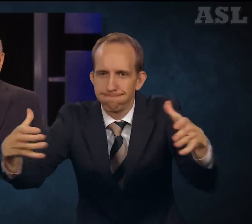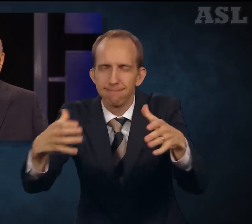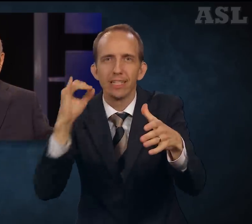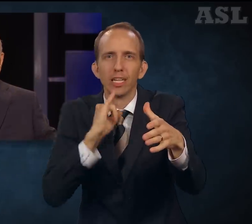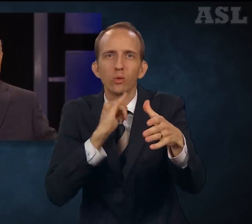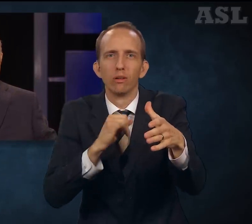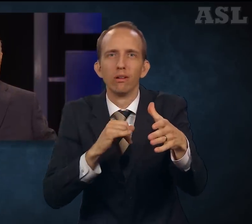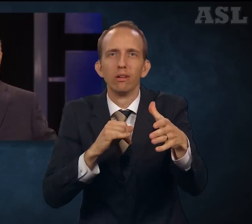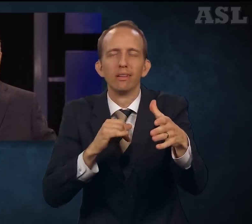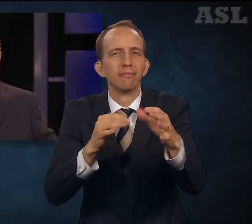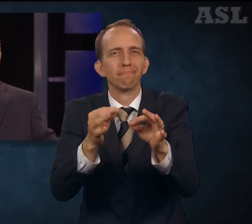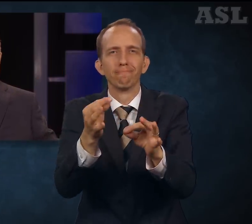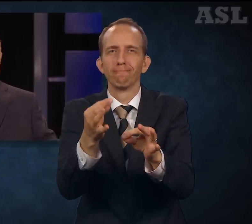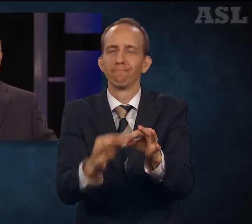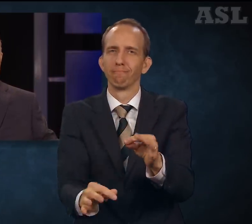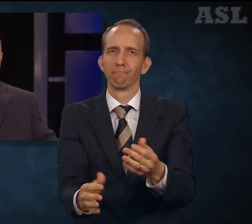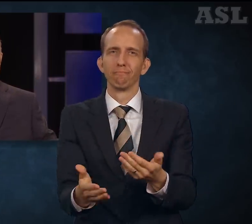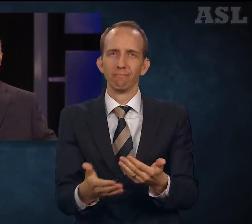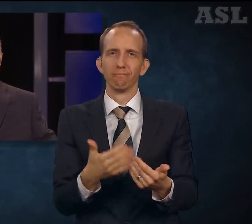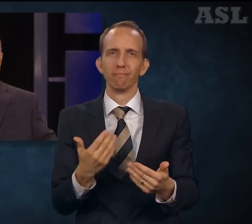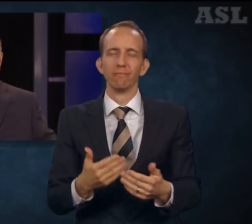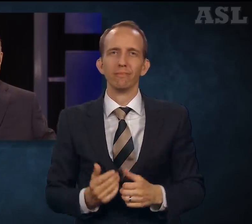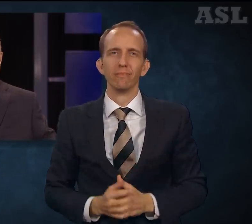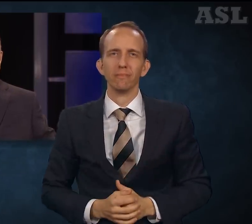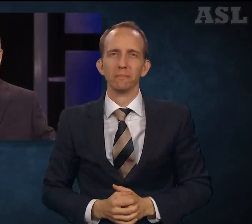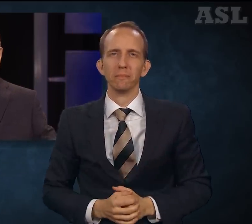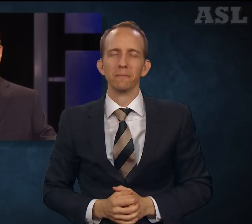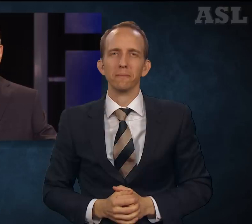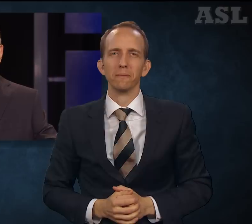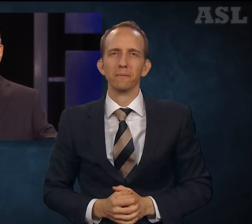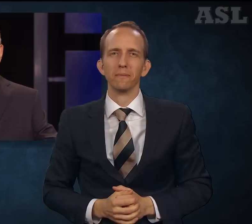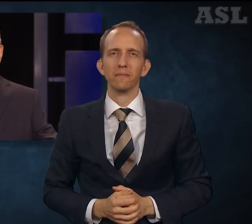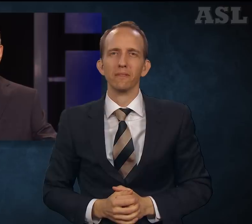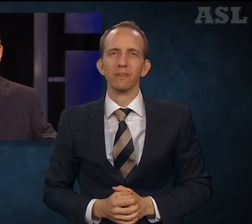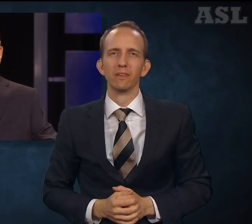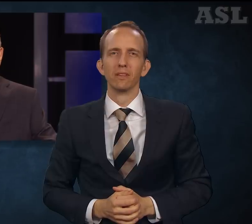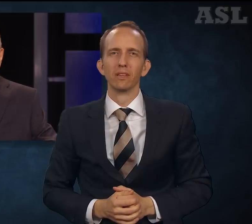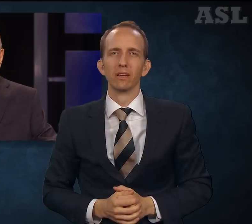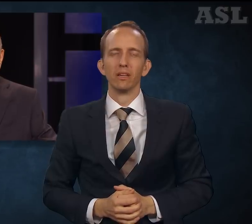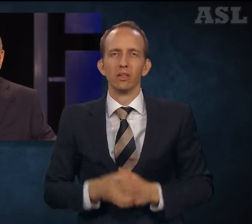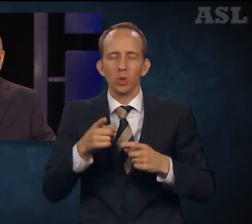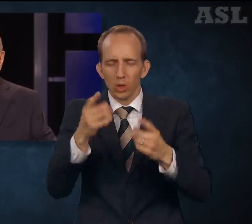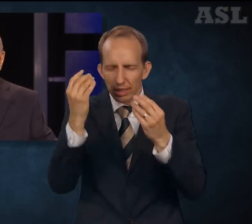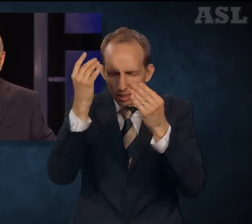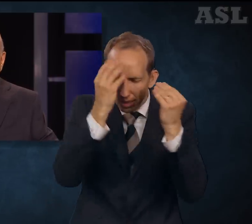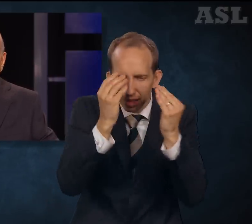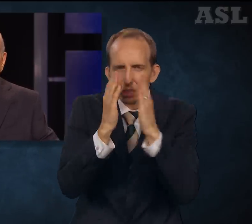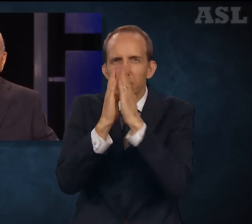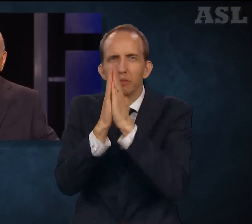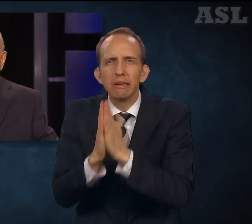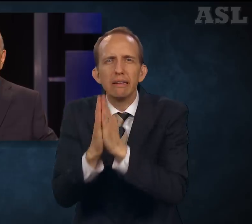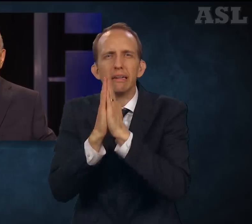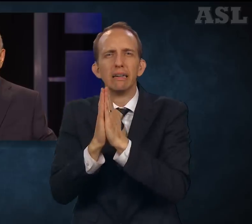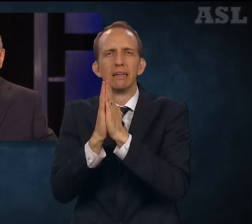HELPING TO GATHER ISRAEL.